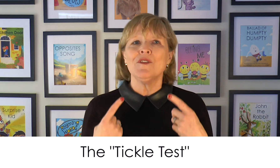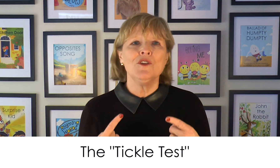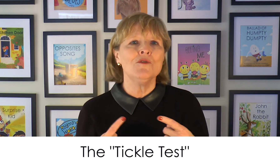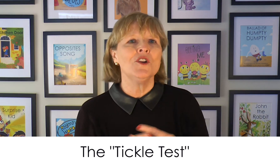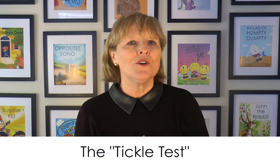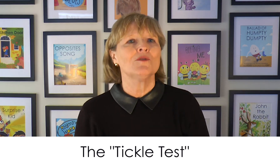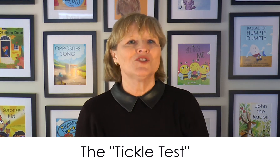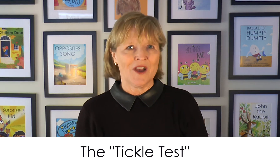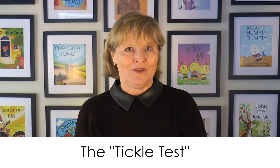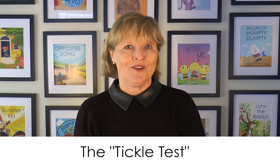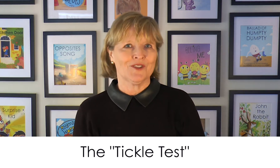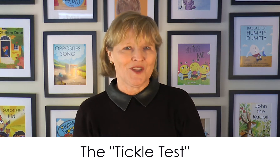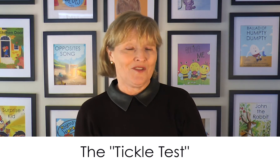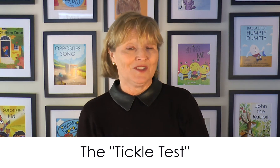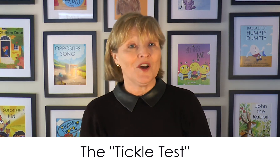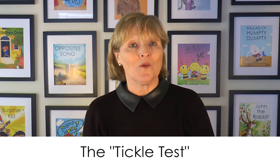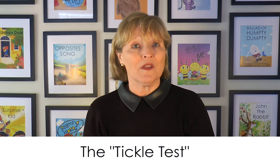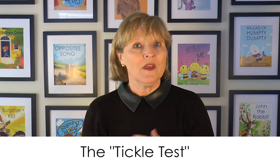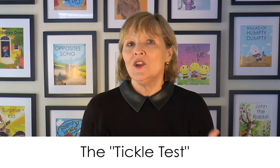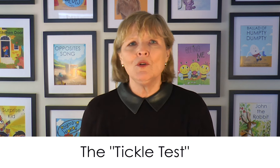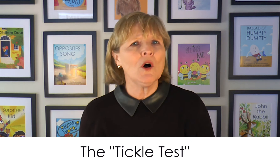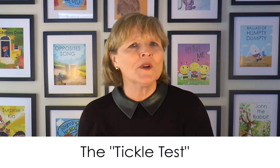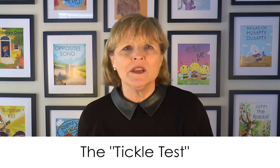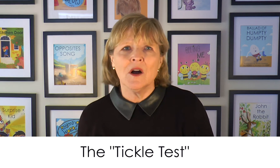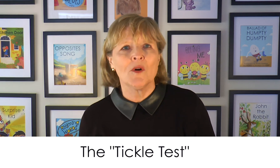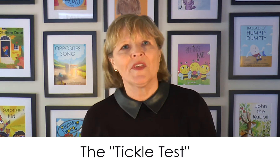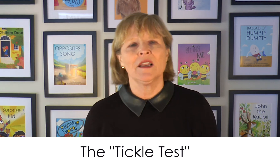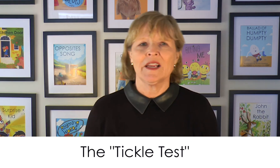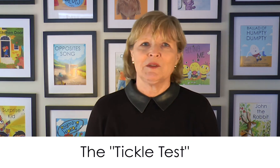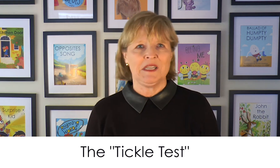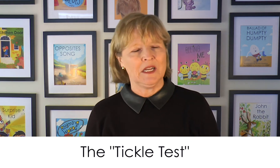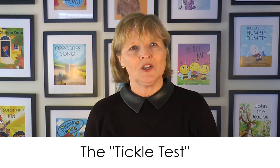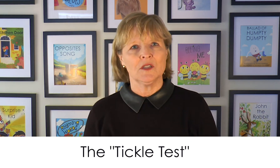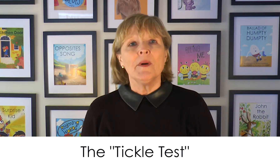If you know the child that you're singing this song with, then you already know if they like to be tickled.